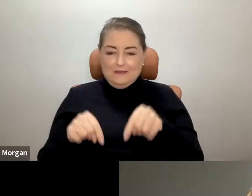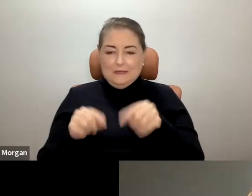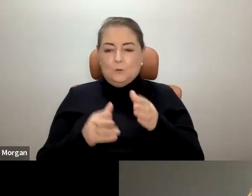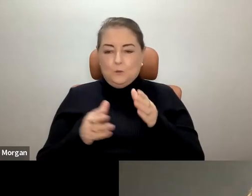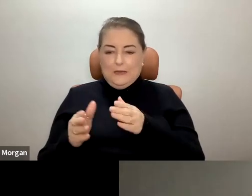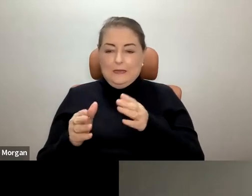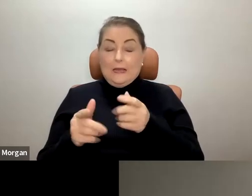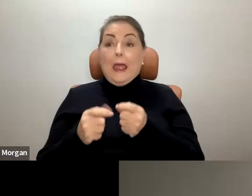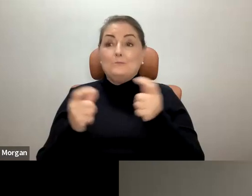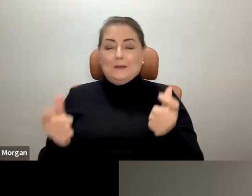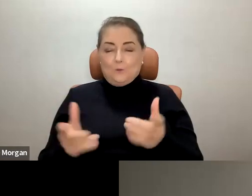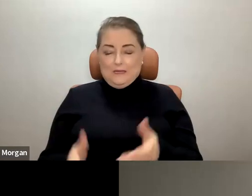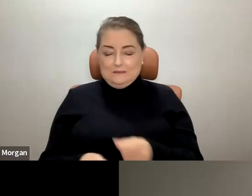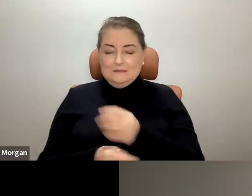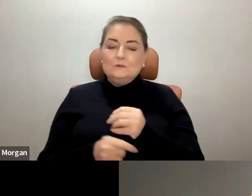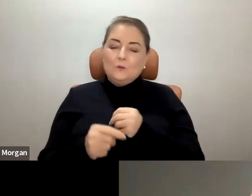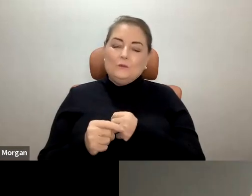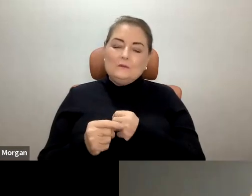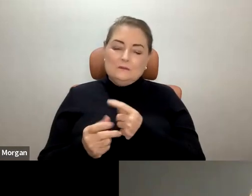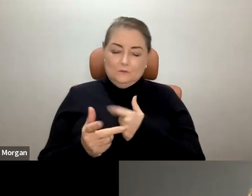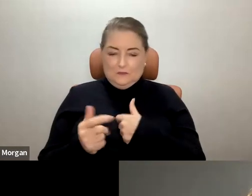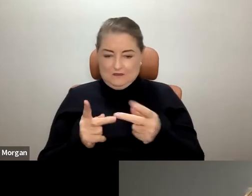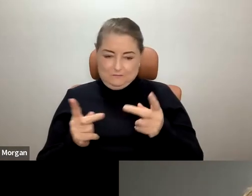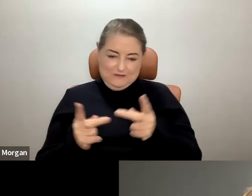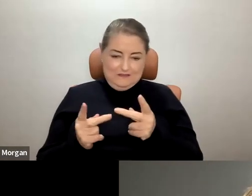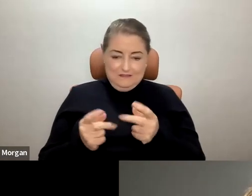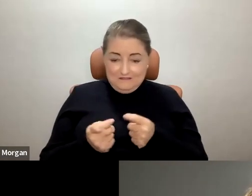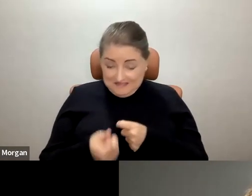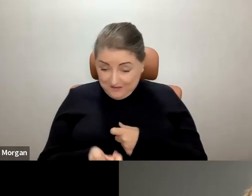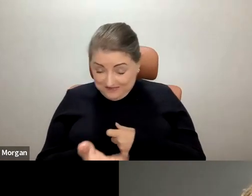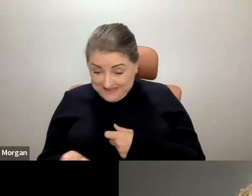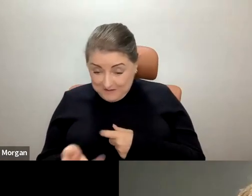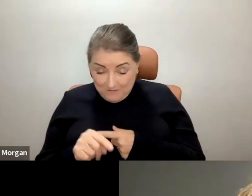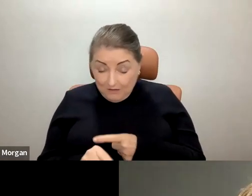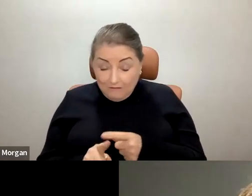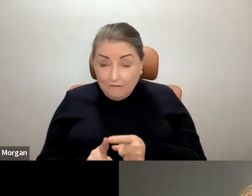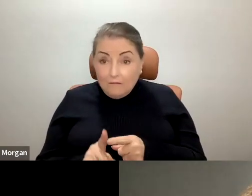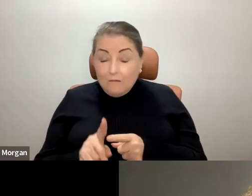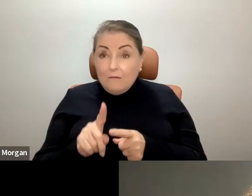big ways. And so maybe we're positioned to do a little thing. But that little thing might make a big difference using some of